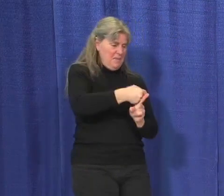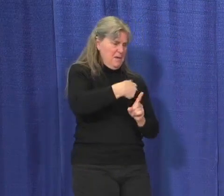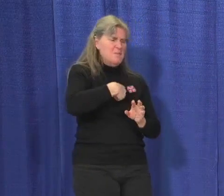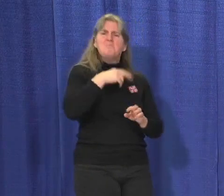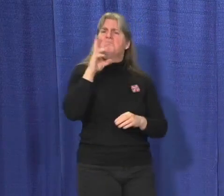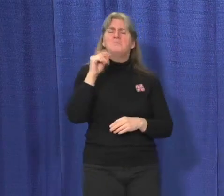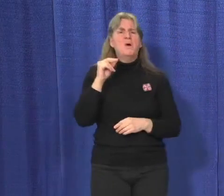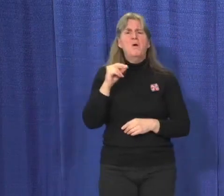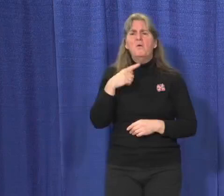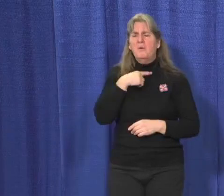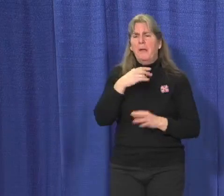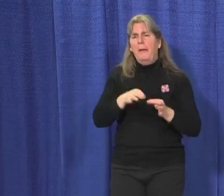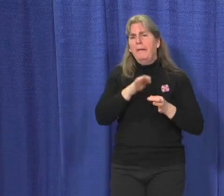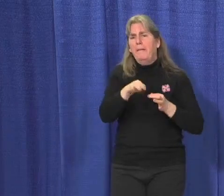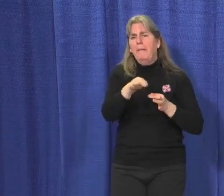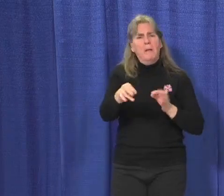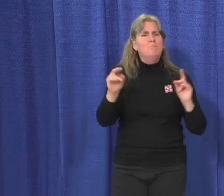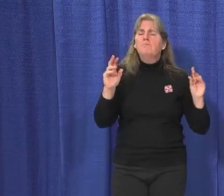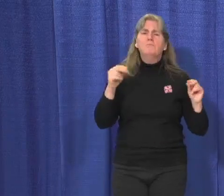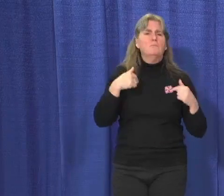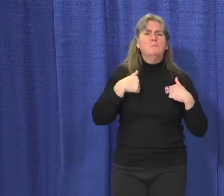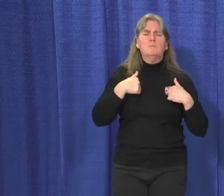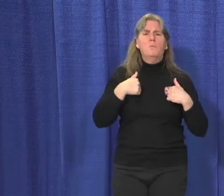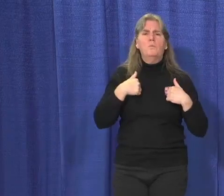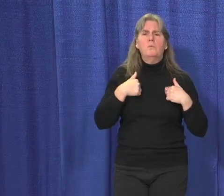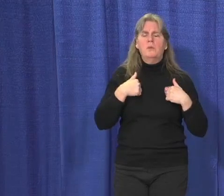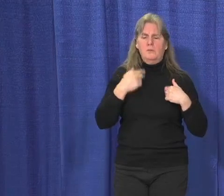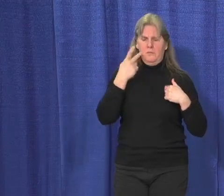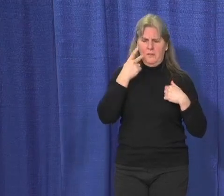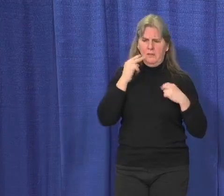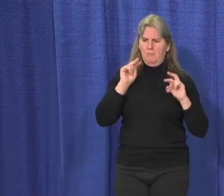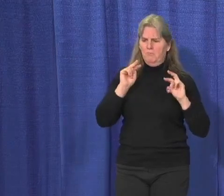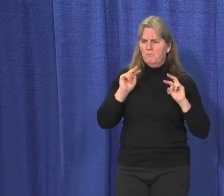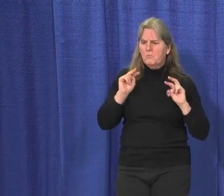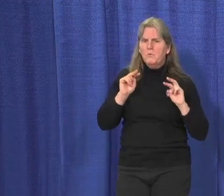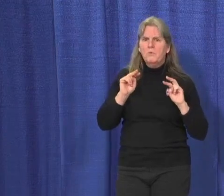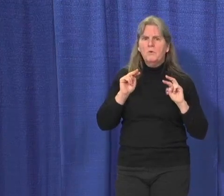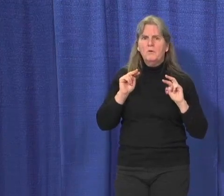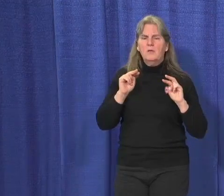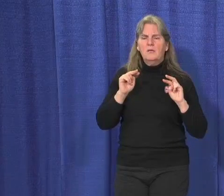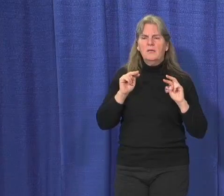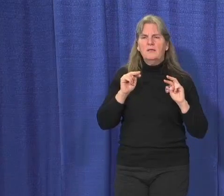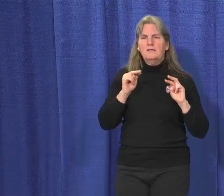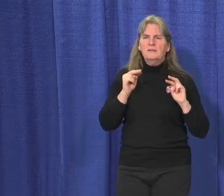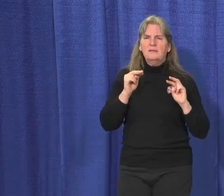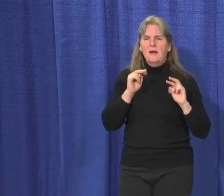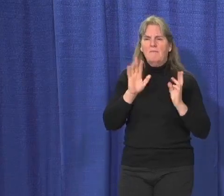It's not us if it puts us in a delay. We are in this end between